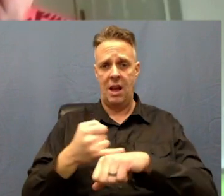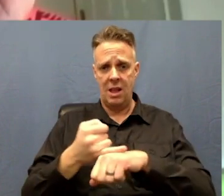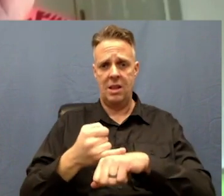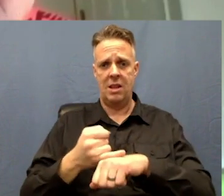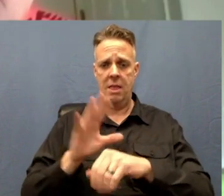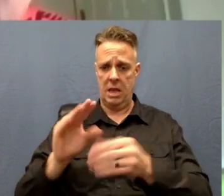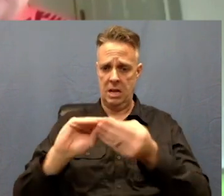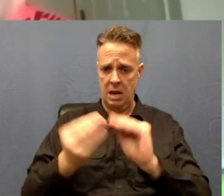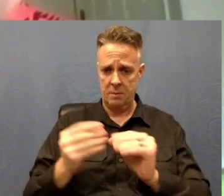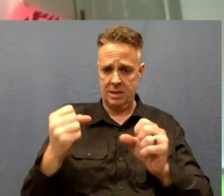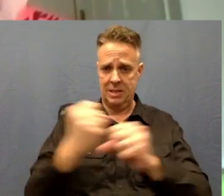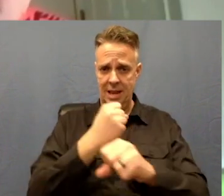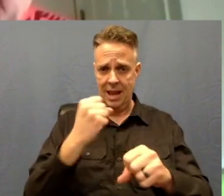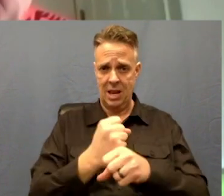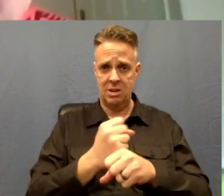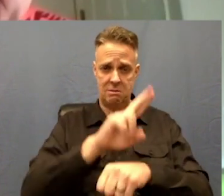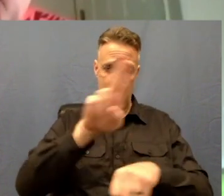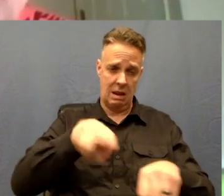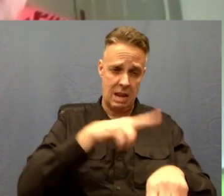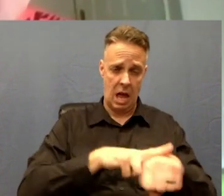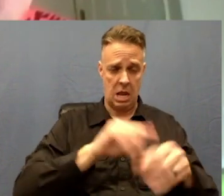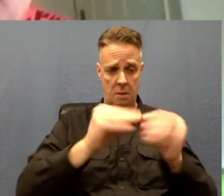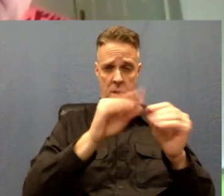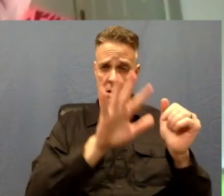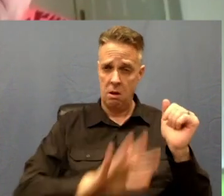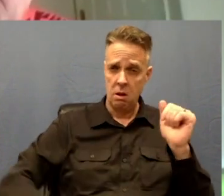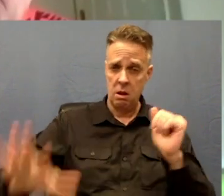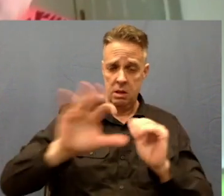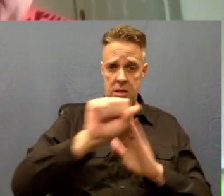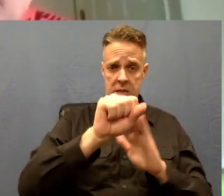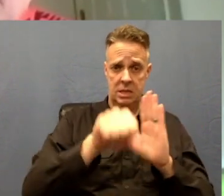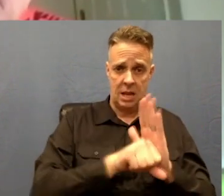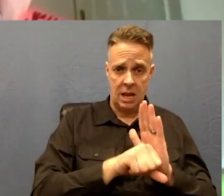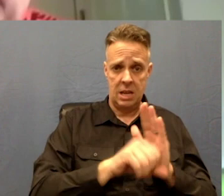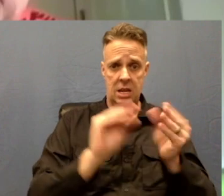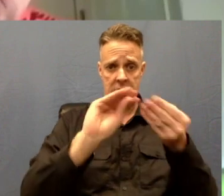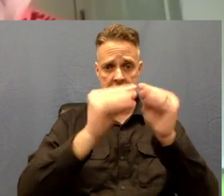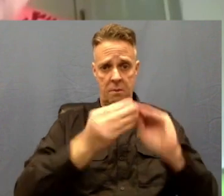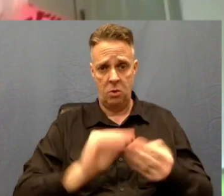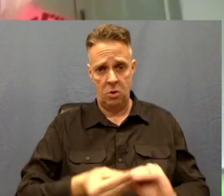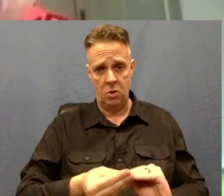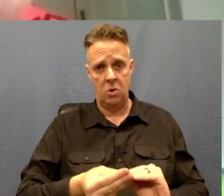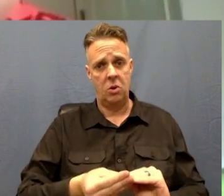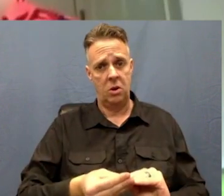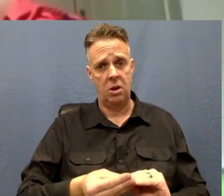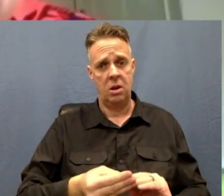STATS AND DAMYEAN DOTSON, NATIONAL STATEWIDE LOCALLY, WE ARE UP THERE WITH HIGH IMPACT IN